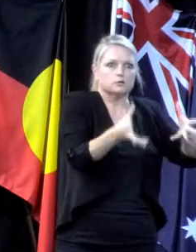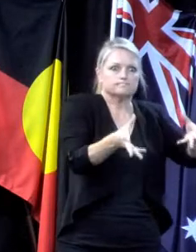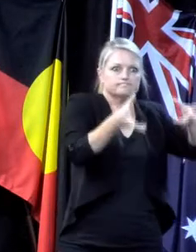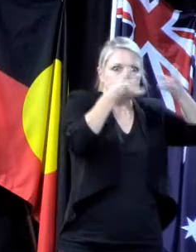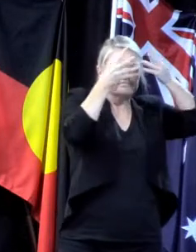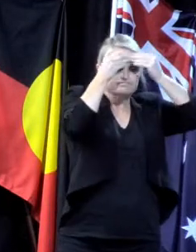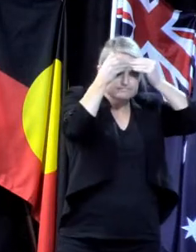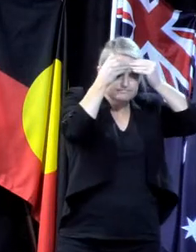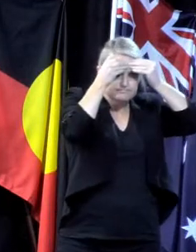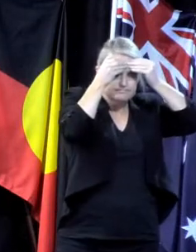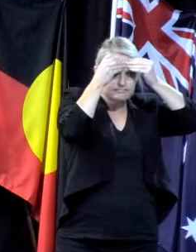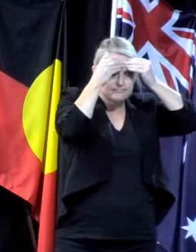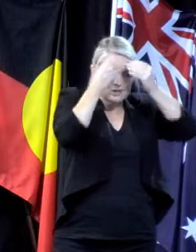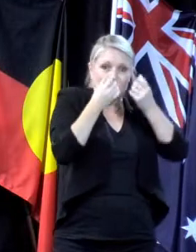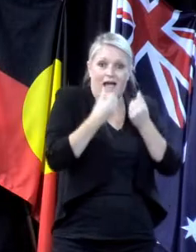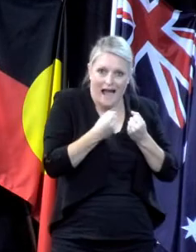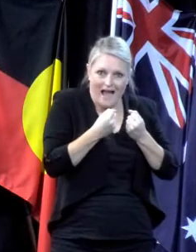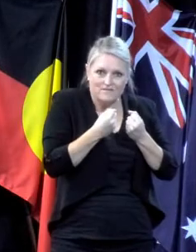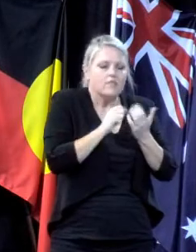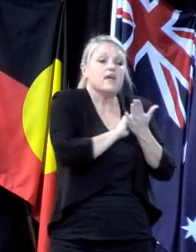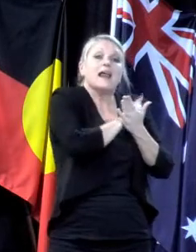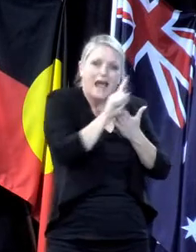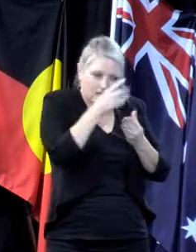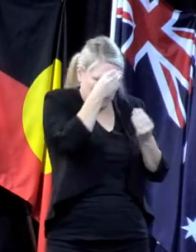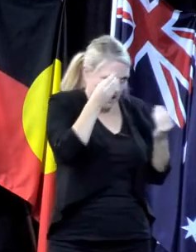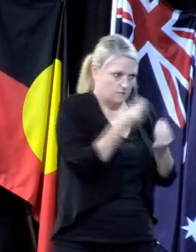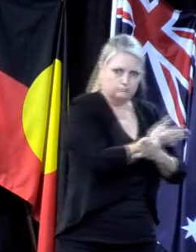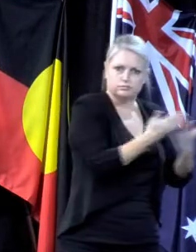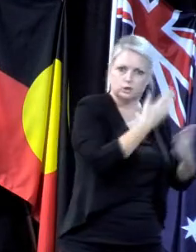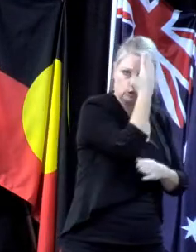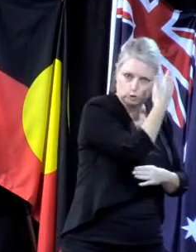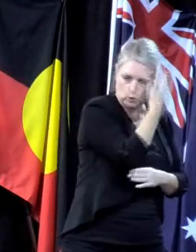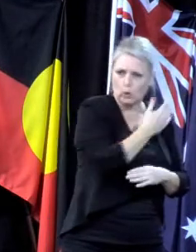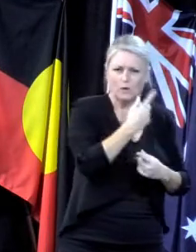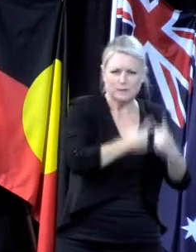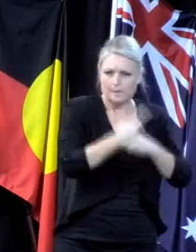around inclusion to the people within their school community? So, Ms. Swancutt, can you tell me about that?